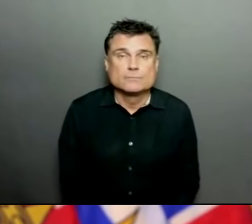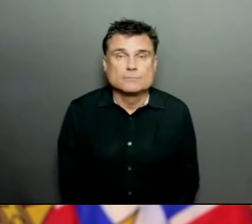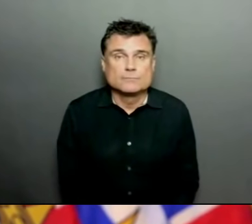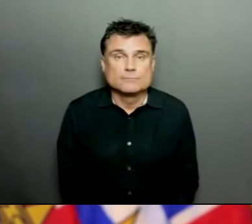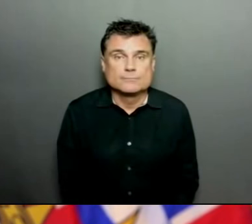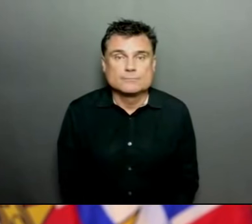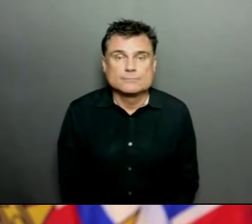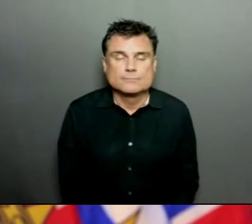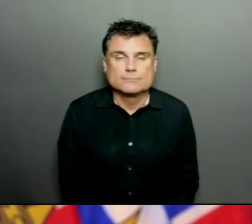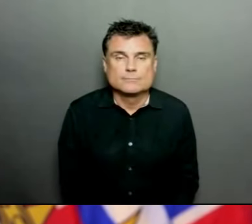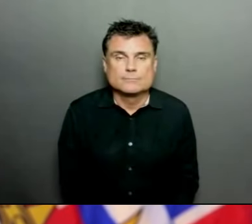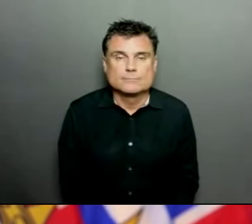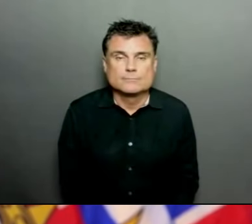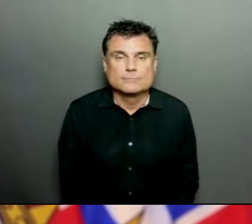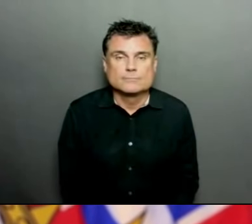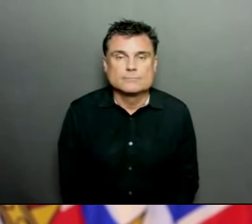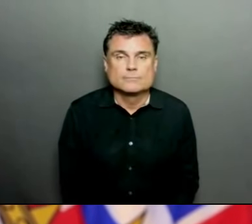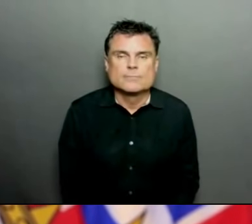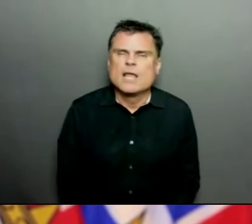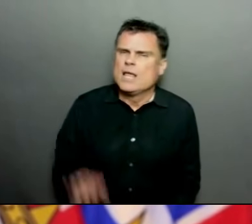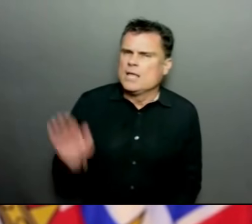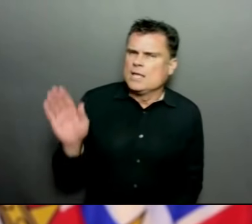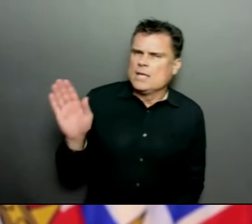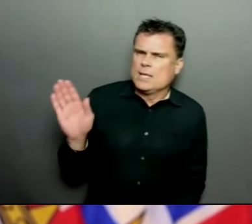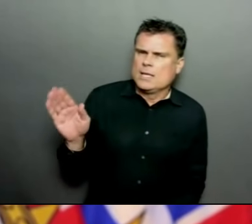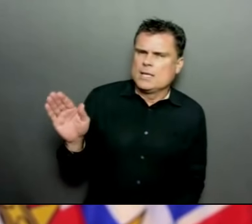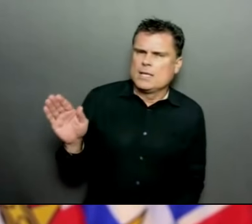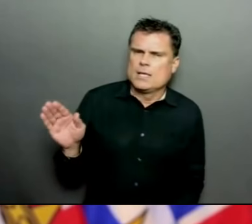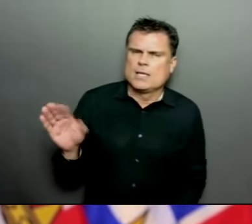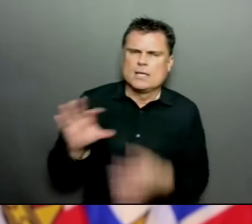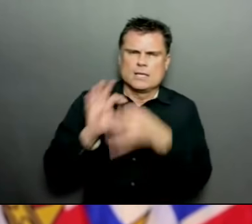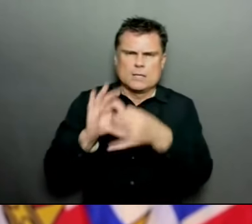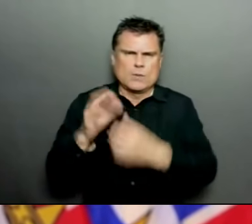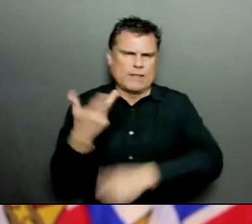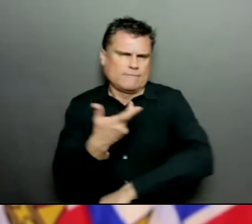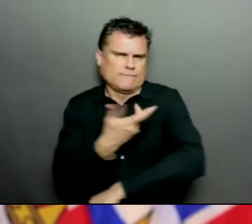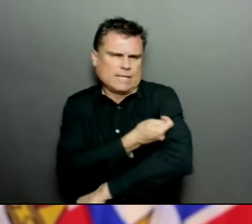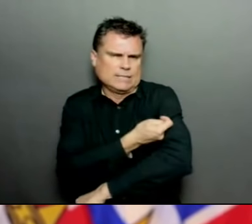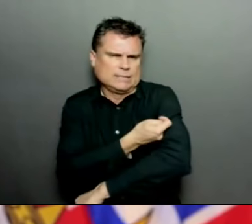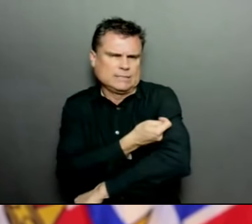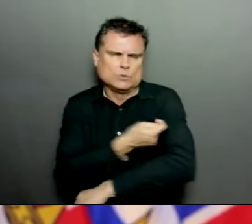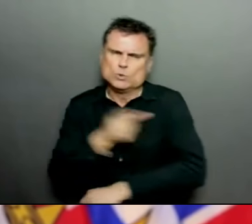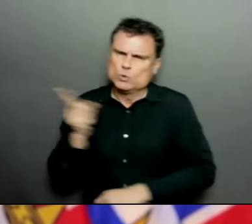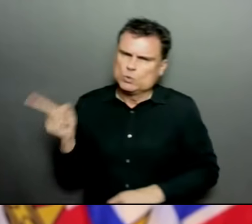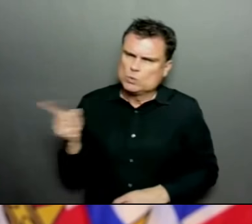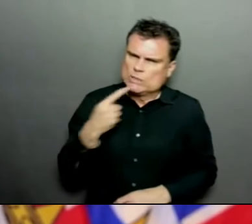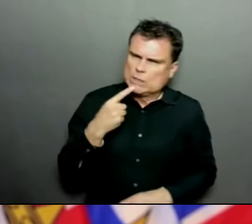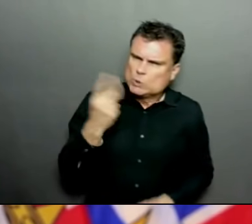Hi, think so much for taking my question, if I could just return to the delivery of the vaccine,